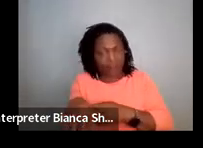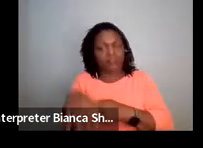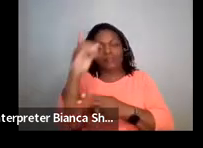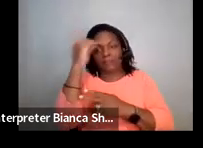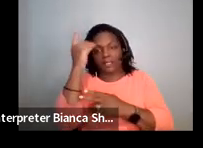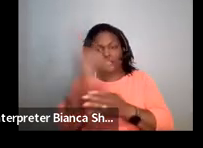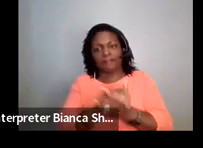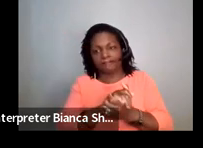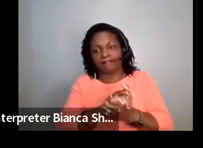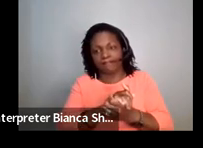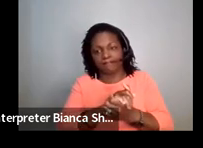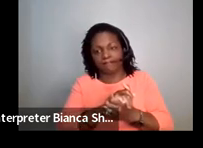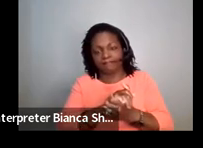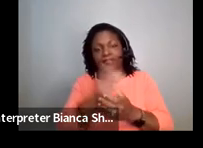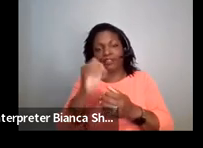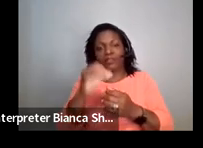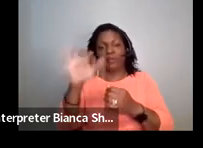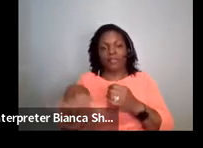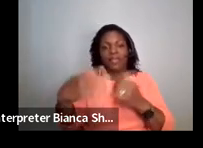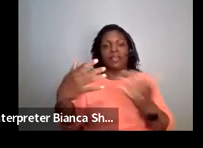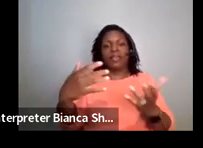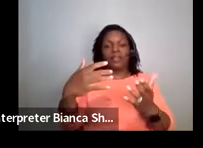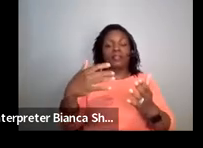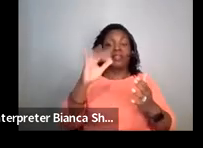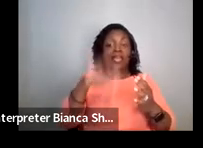Okay, but it can be the young. on set late on set.